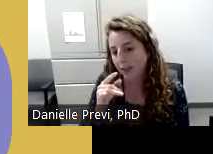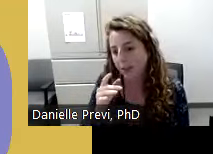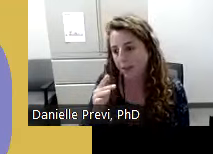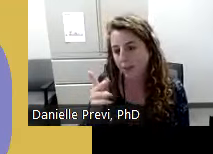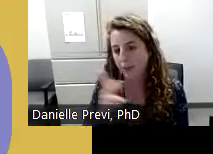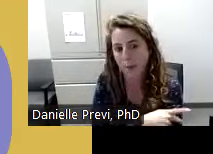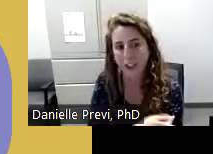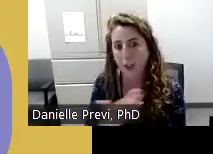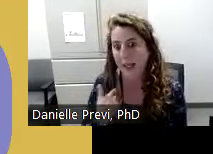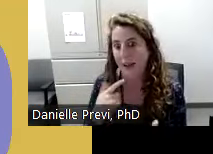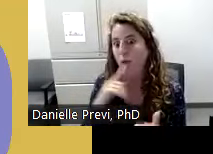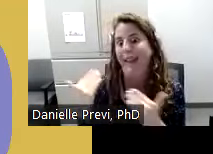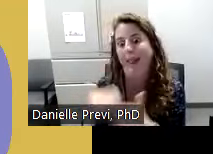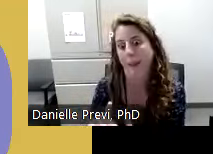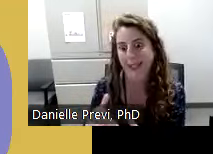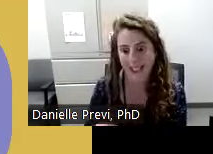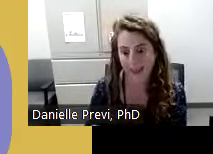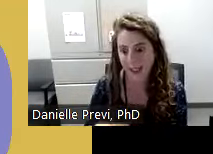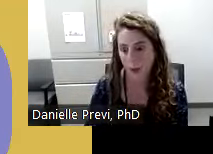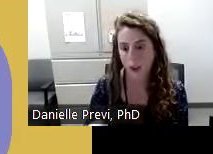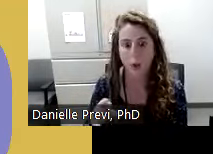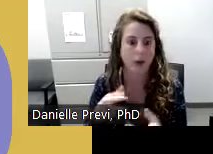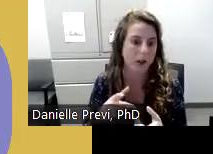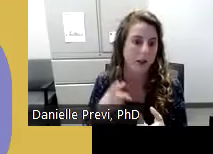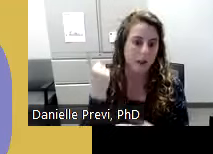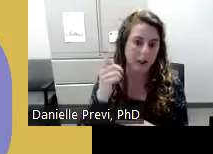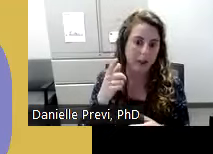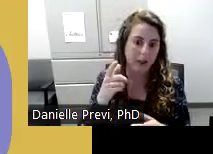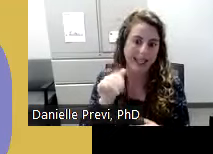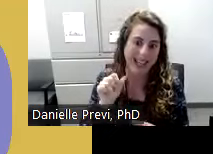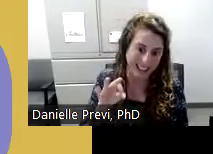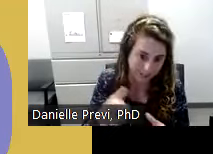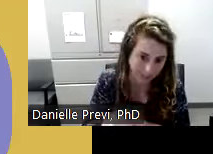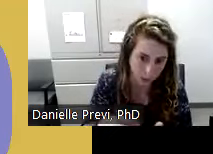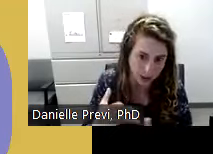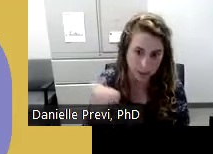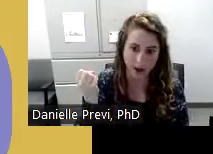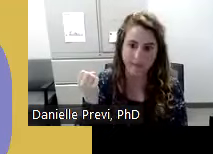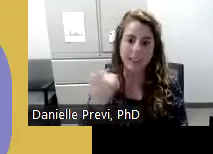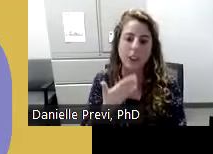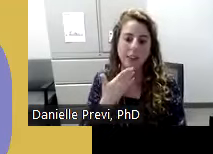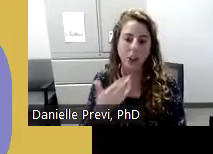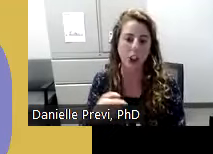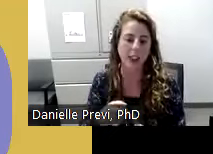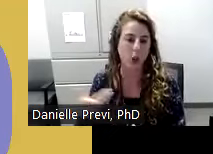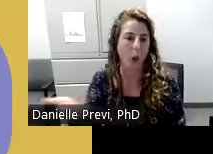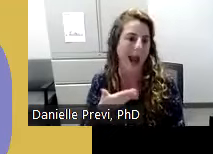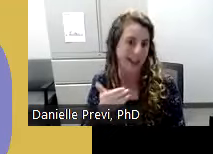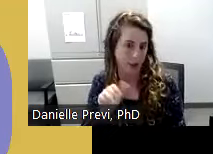There are some situations where patients might have very limited language, in those cases of